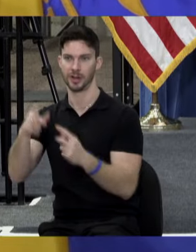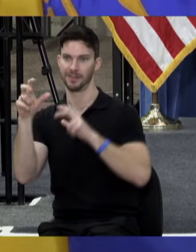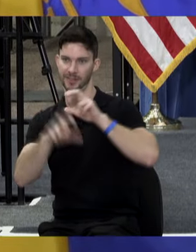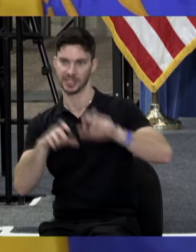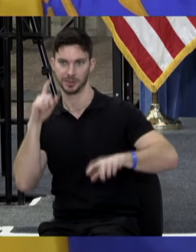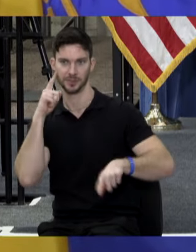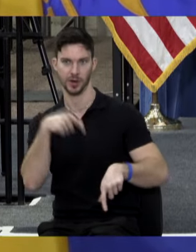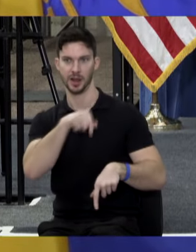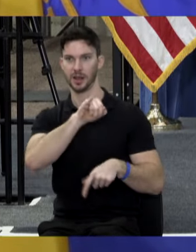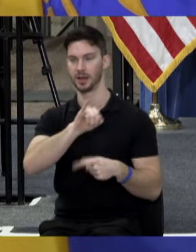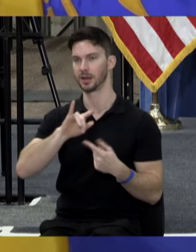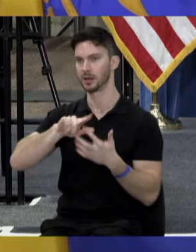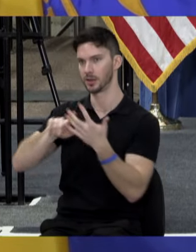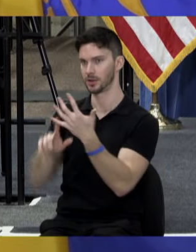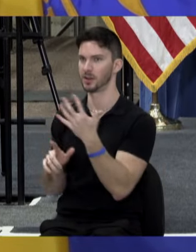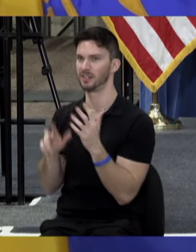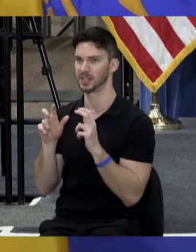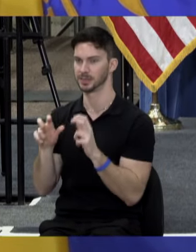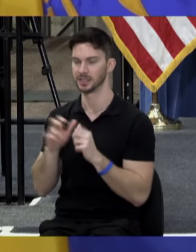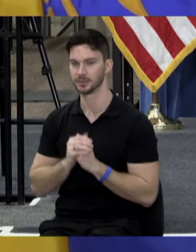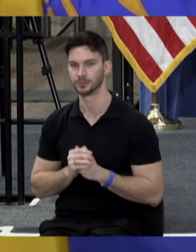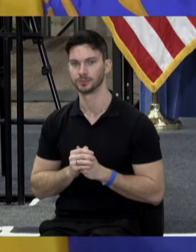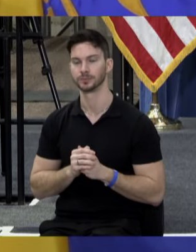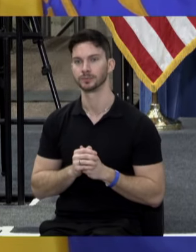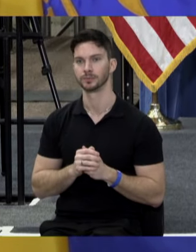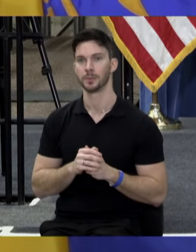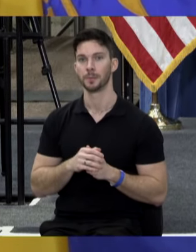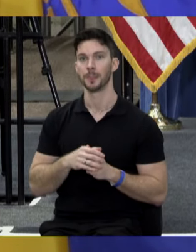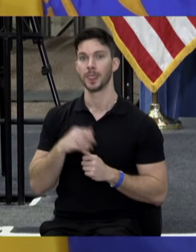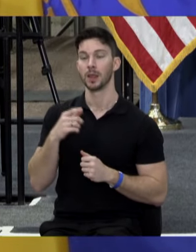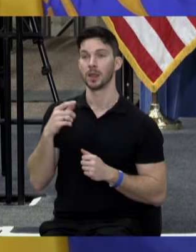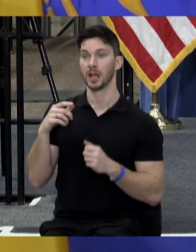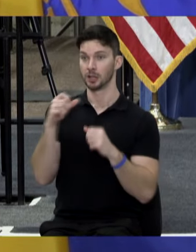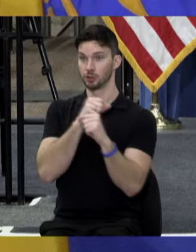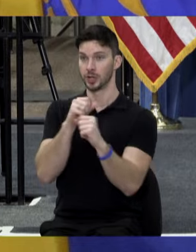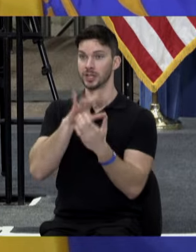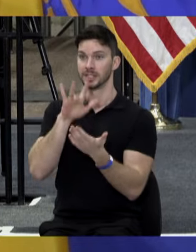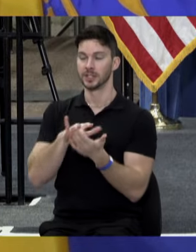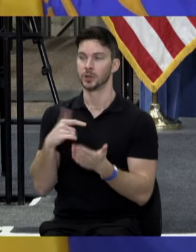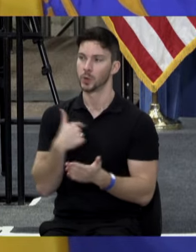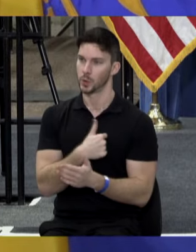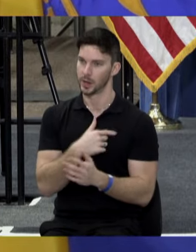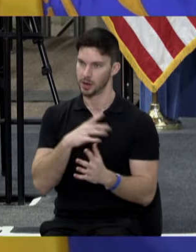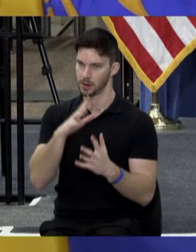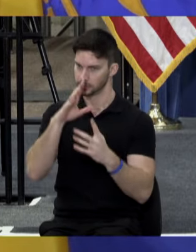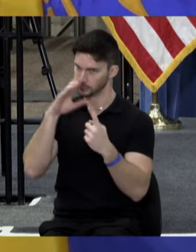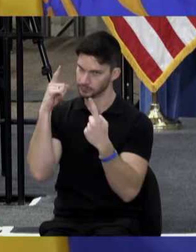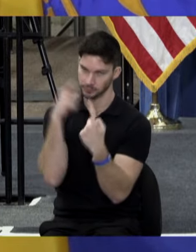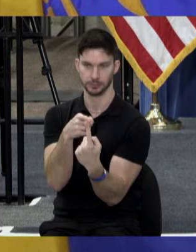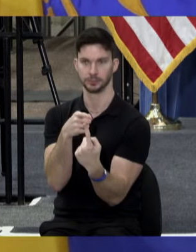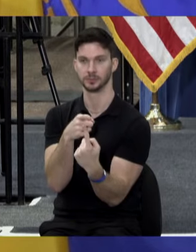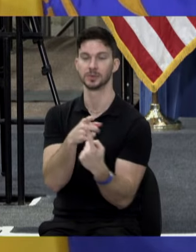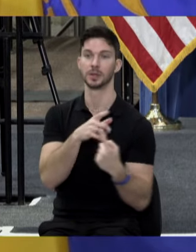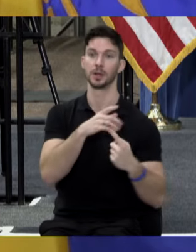At NCOA and the Strategy Center, we are laser focused on prevention, coordinated care, and